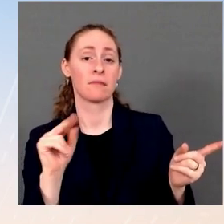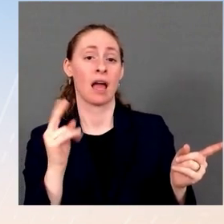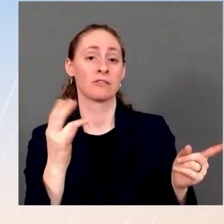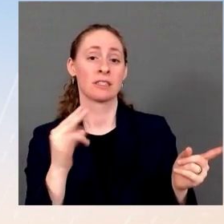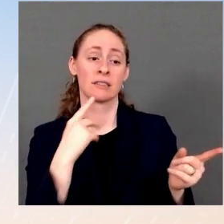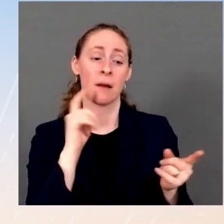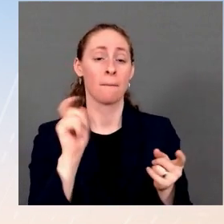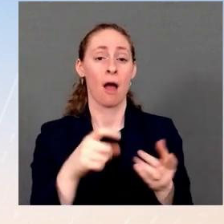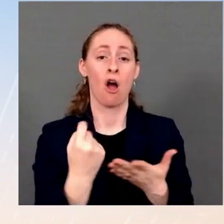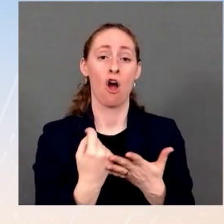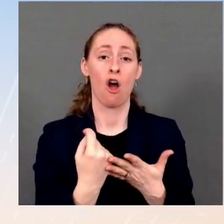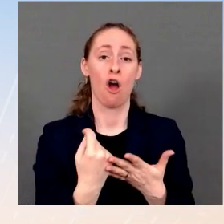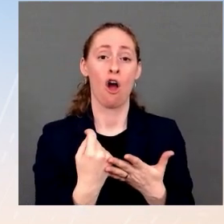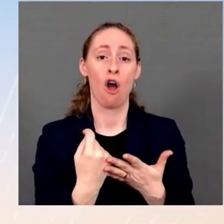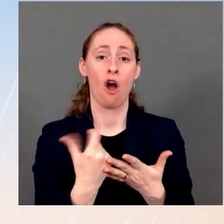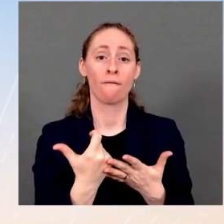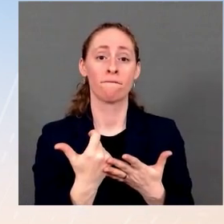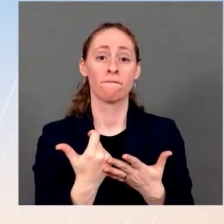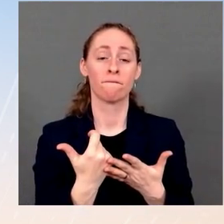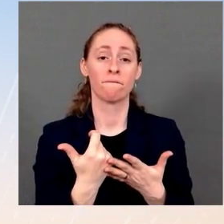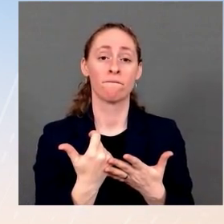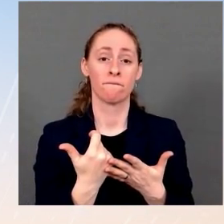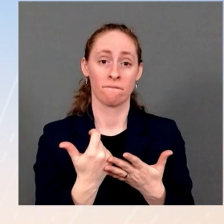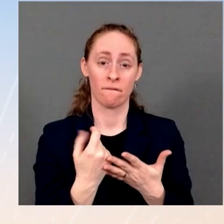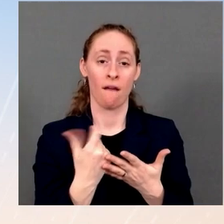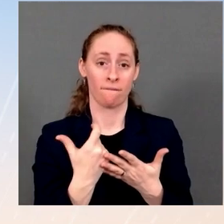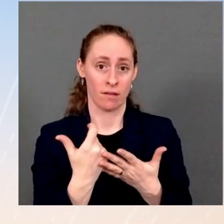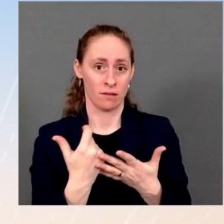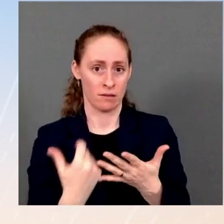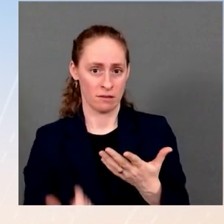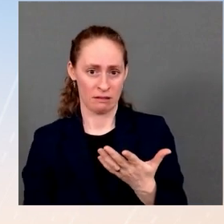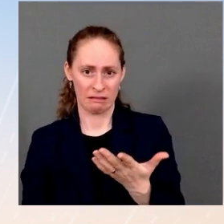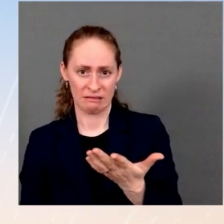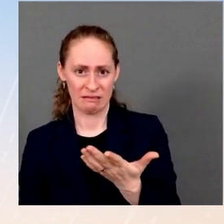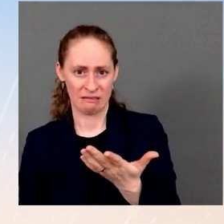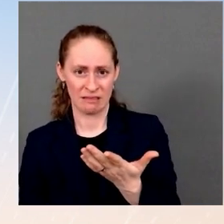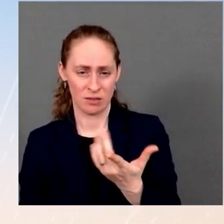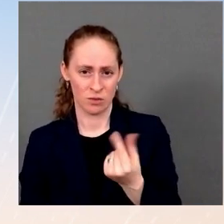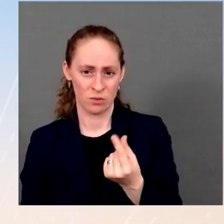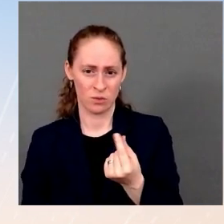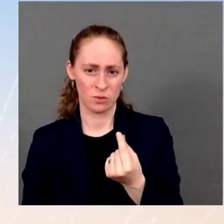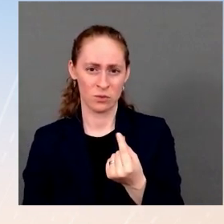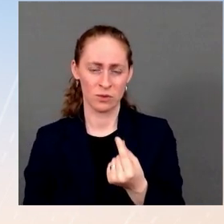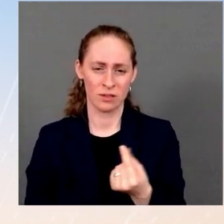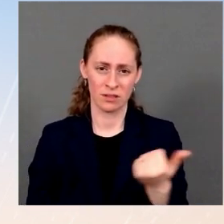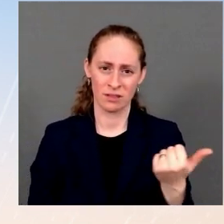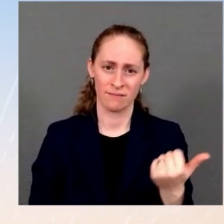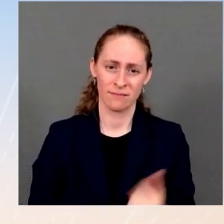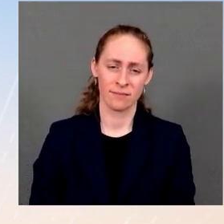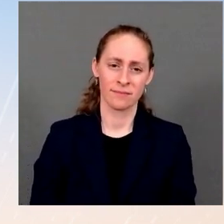and people have been asking us -- would we -- would -- what -- how -- would we support it being in a standalone. And that thing is --